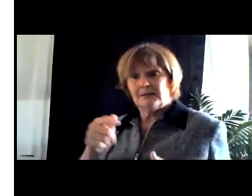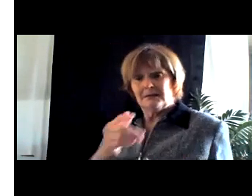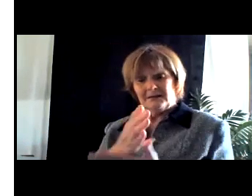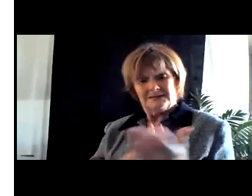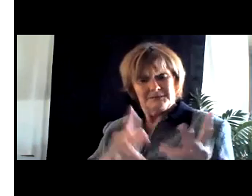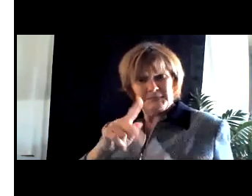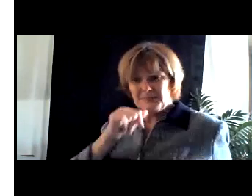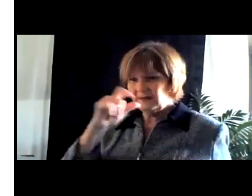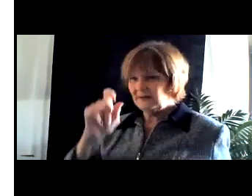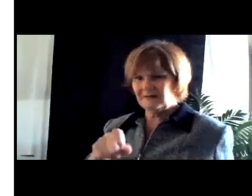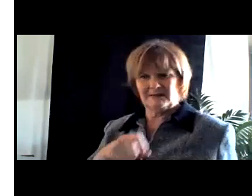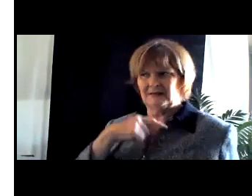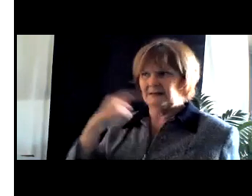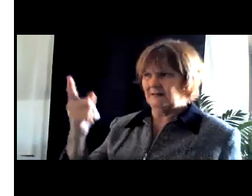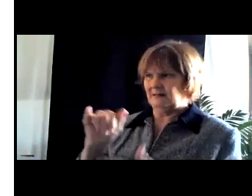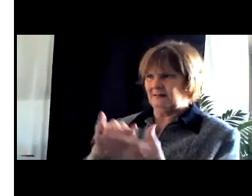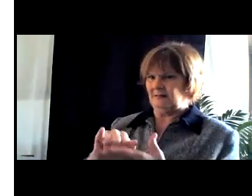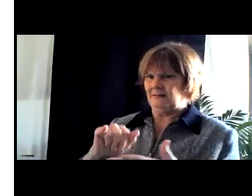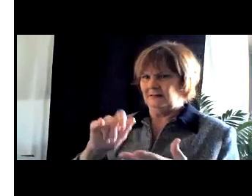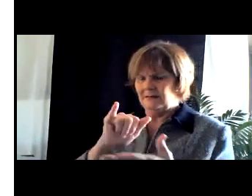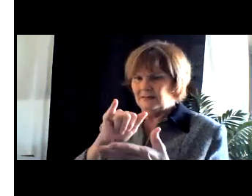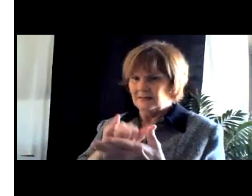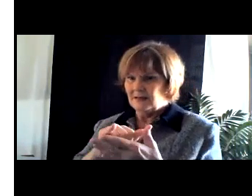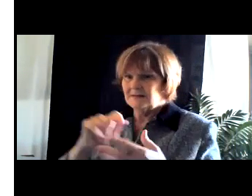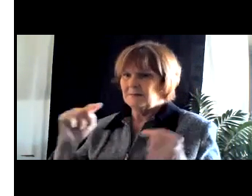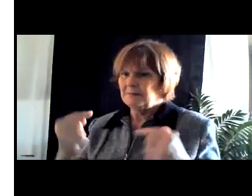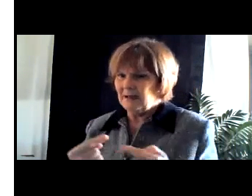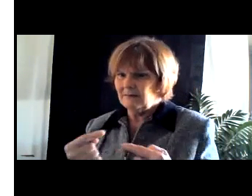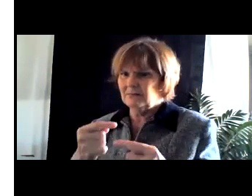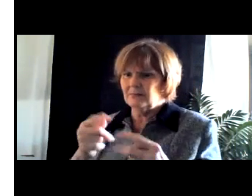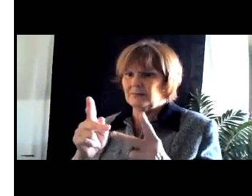especially if it comes from a place of pain, especially if it comes from a traumatic event